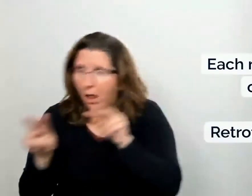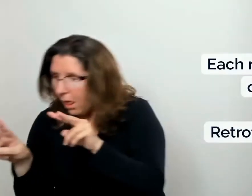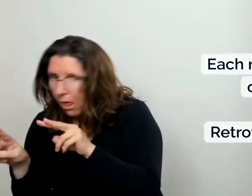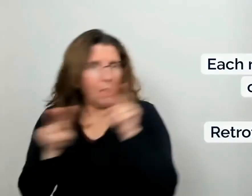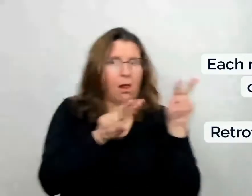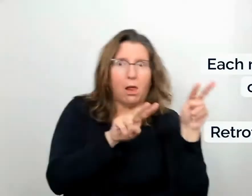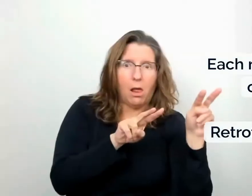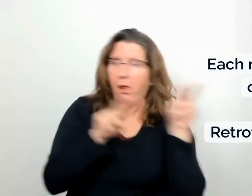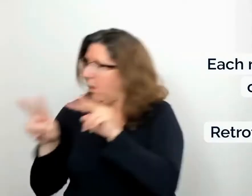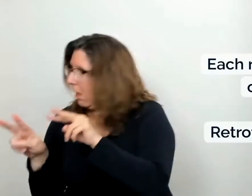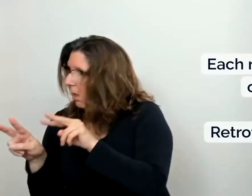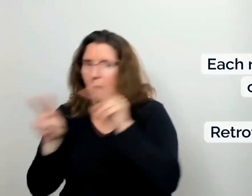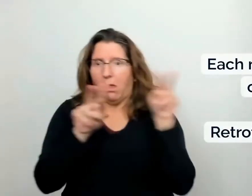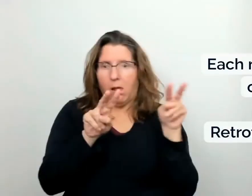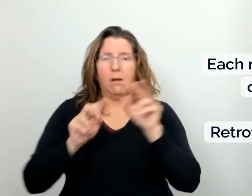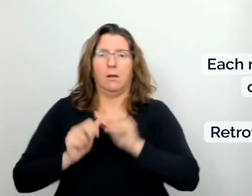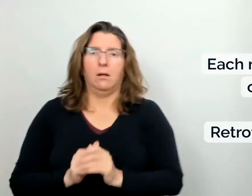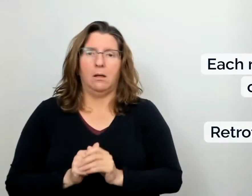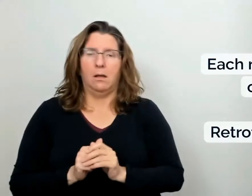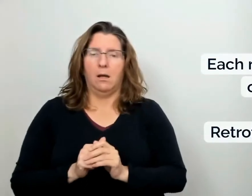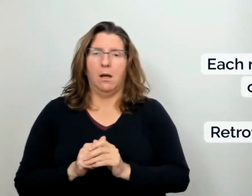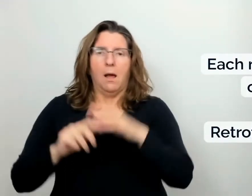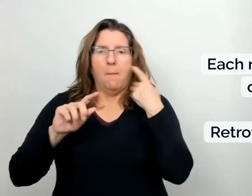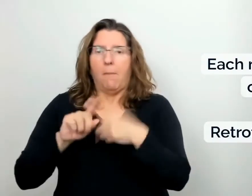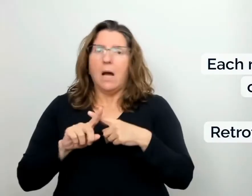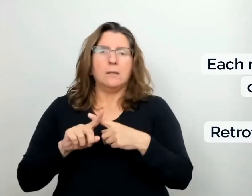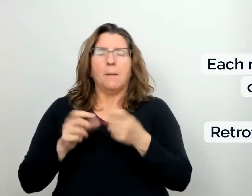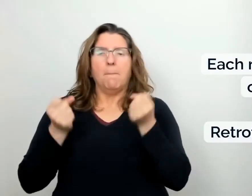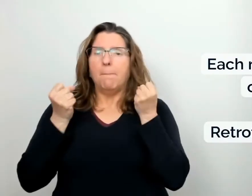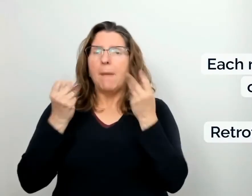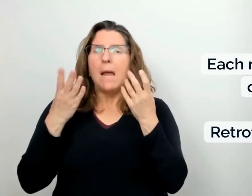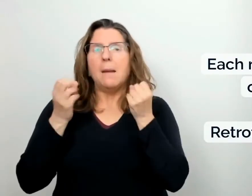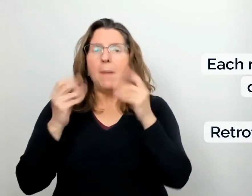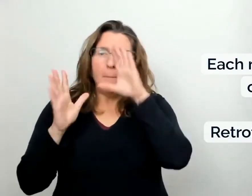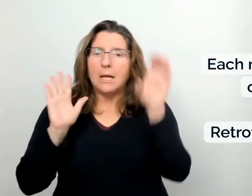Who knows how large the image of the interpreter is on the screen?